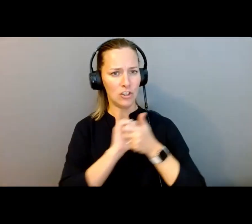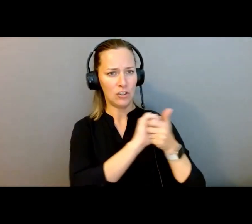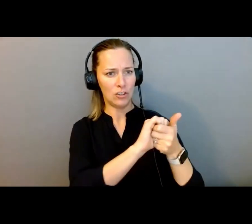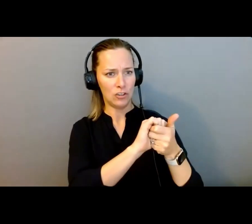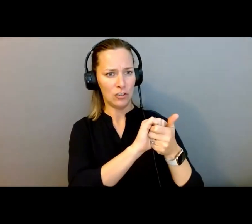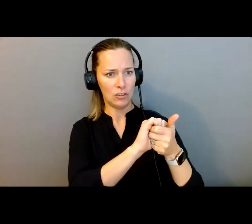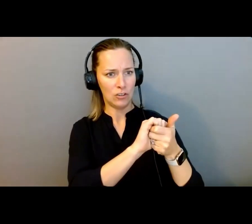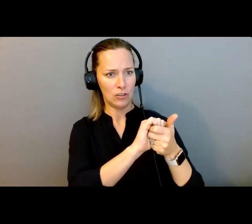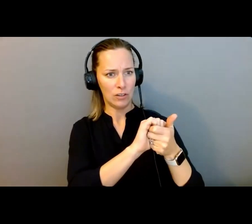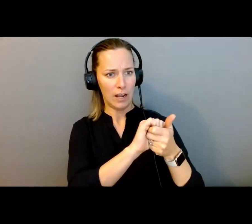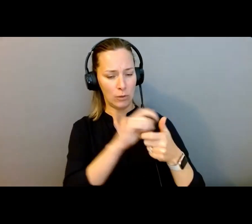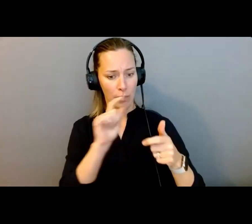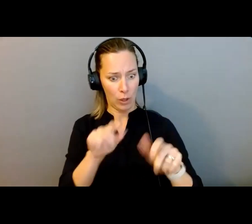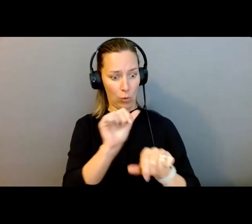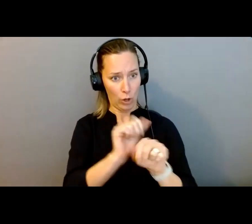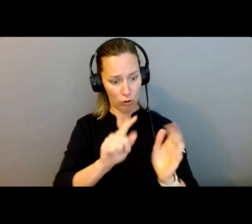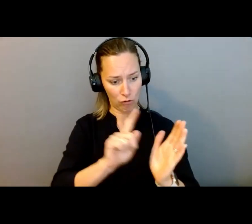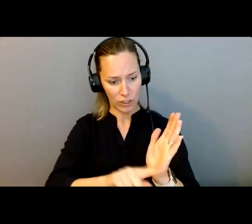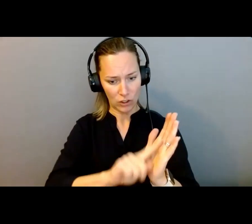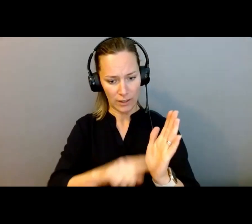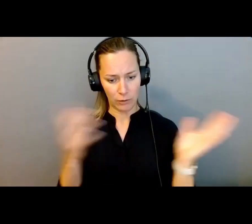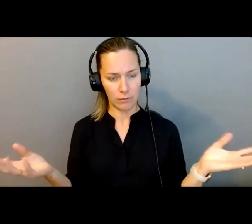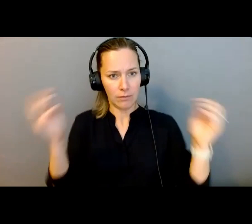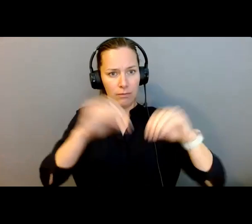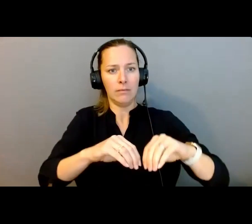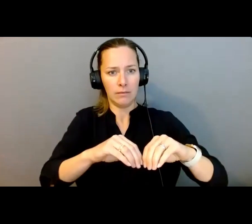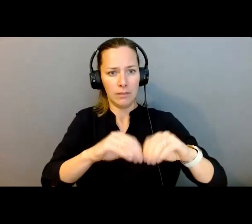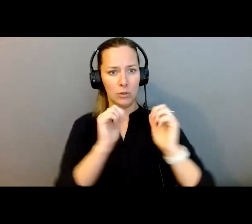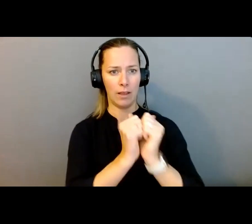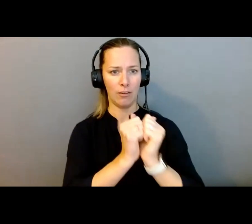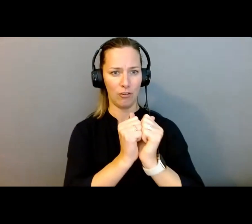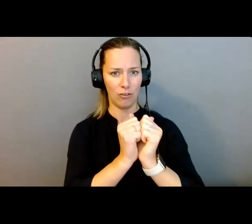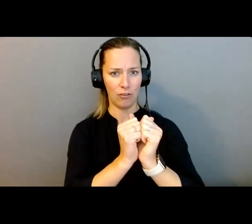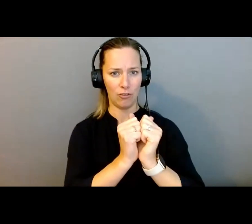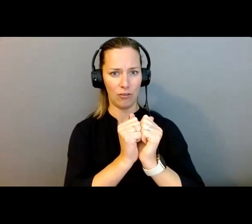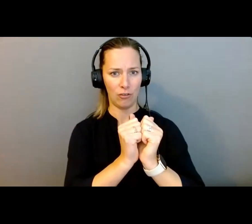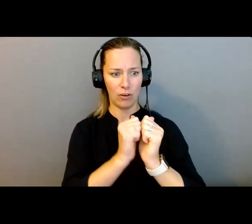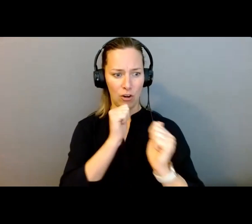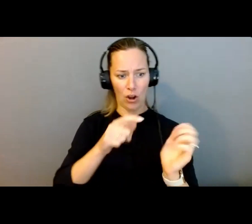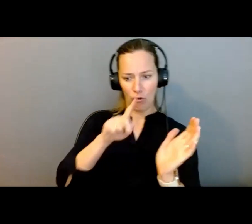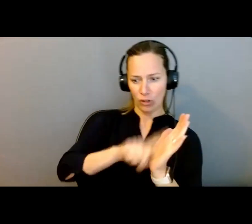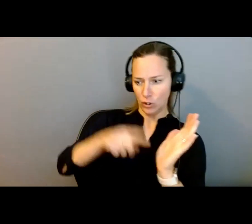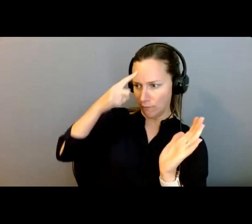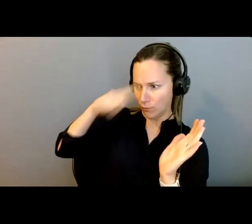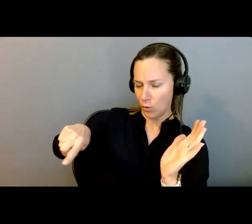place of co-creation. I think that's really what we need to start thinking about around disrupting